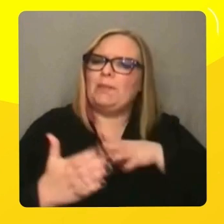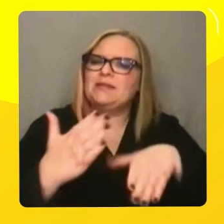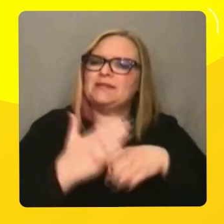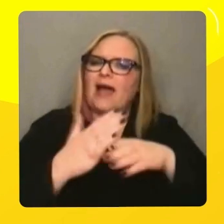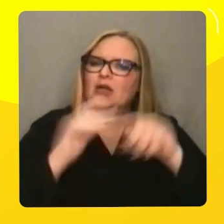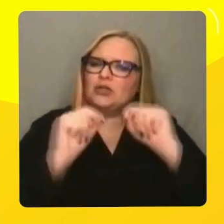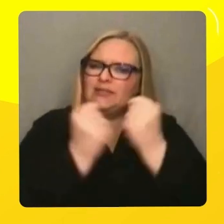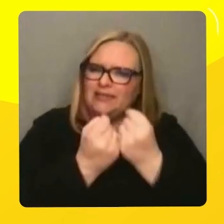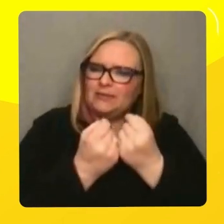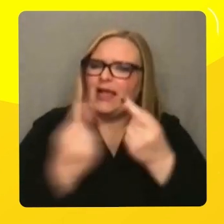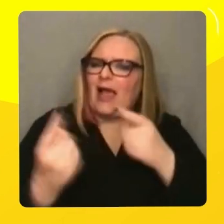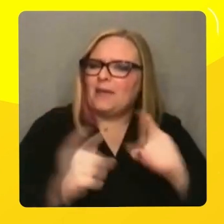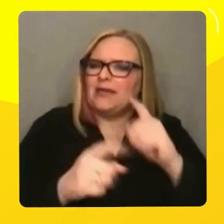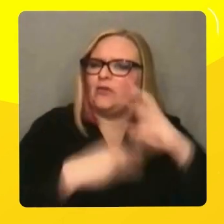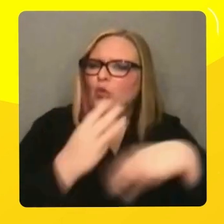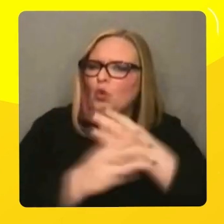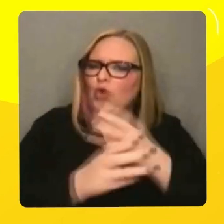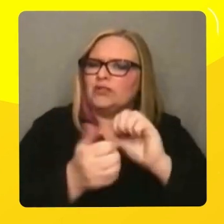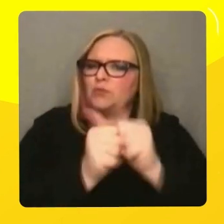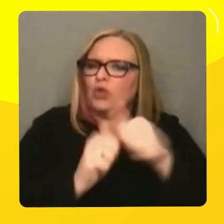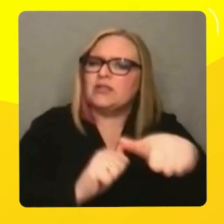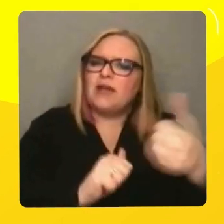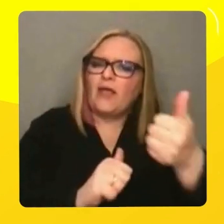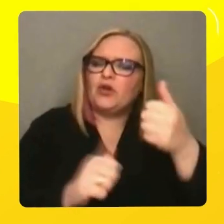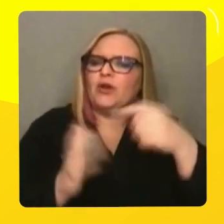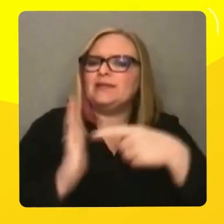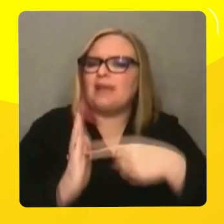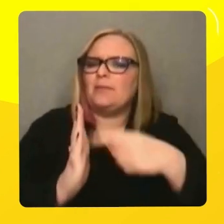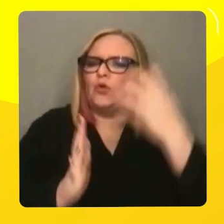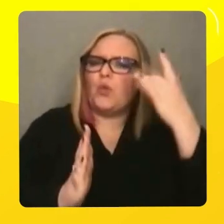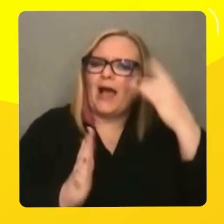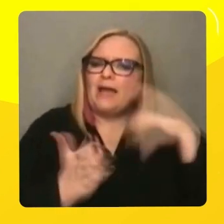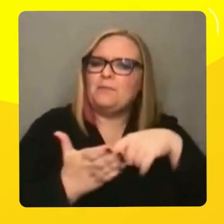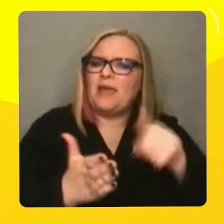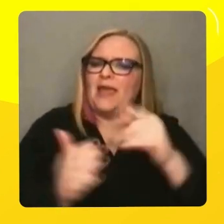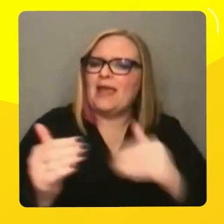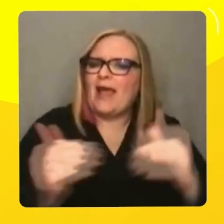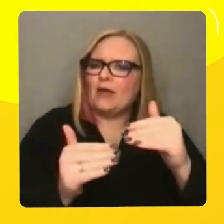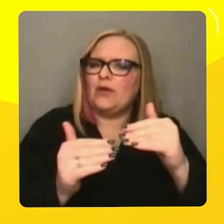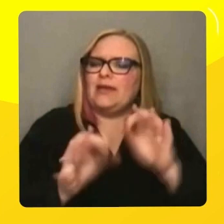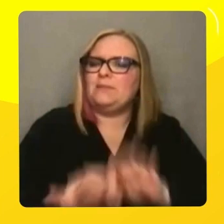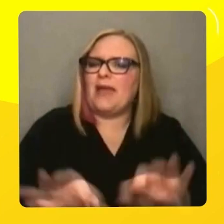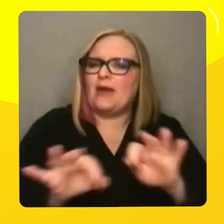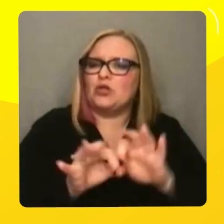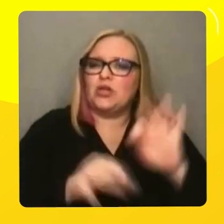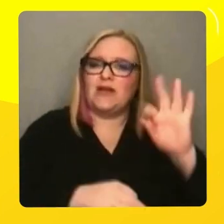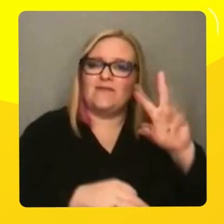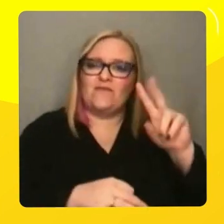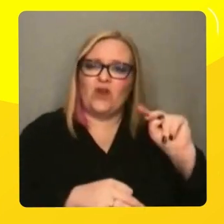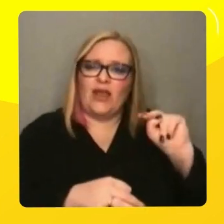and another example of why pay equity matters. Hello, everyone. I'm Fran Dillard, Vice President and Chief